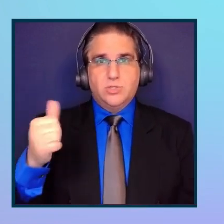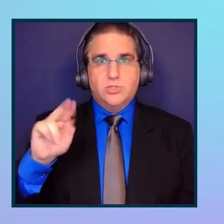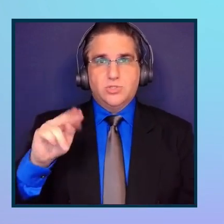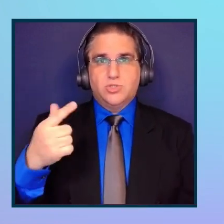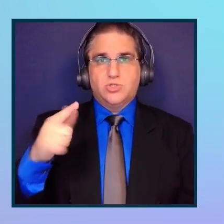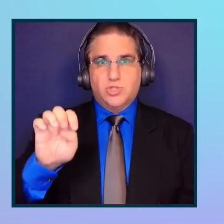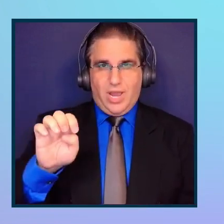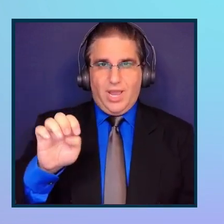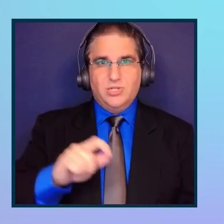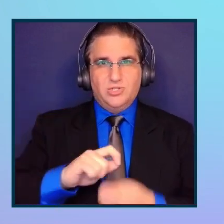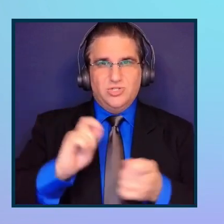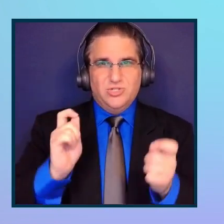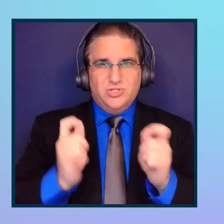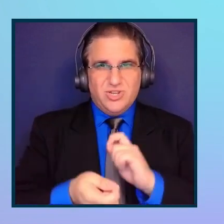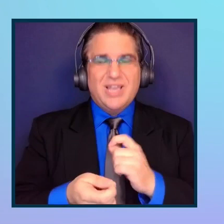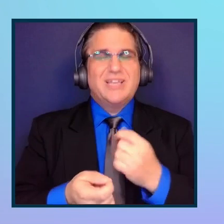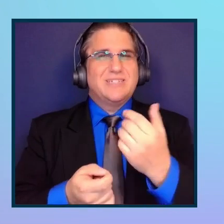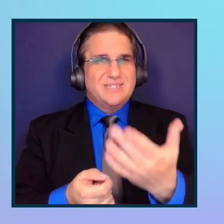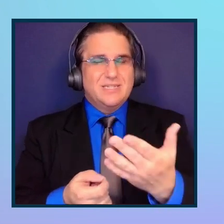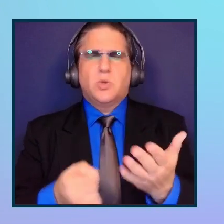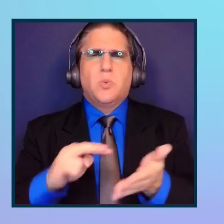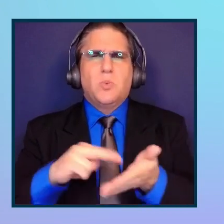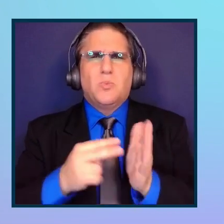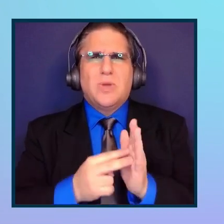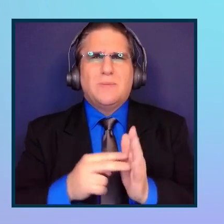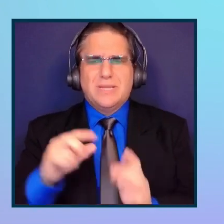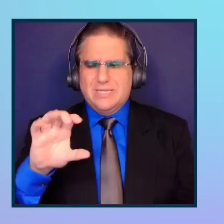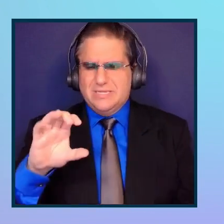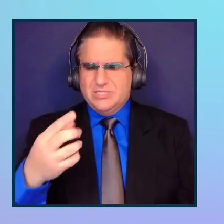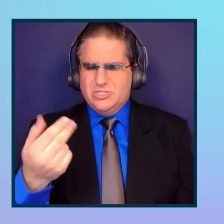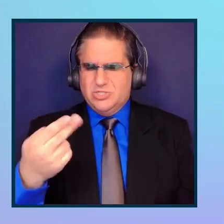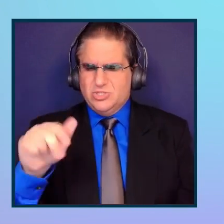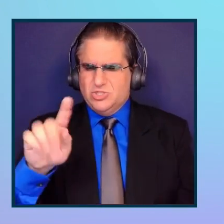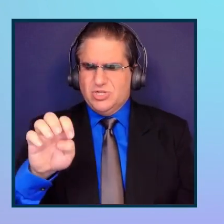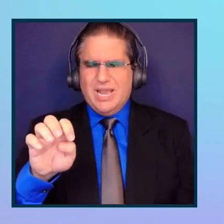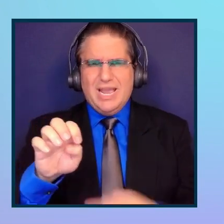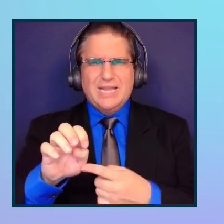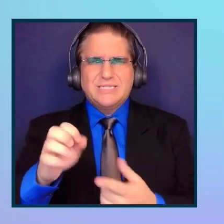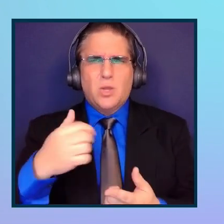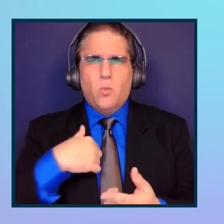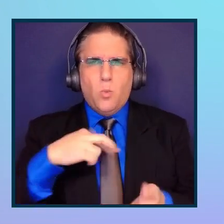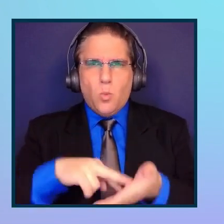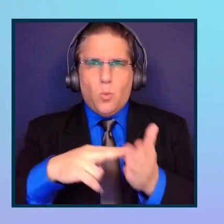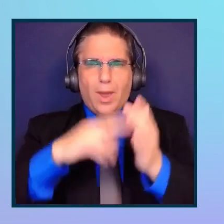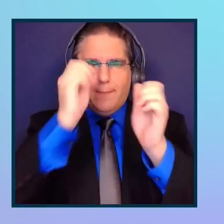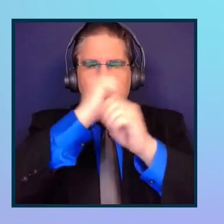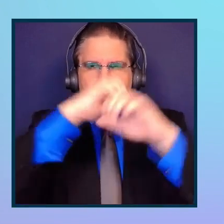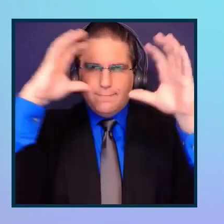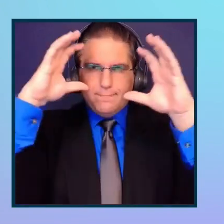So when I talk about change, what I am saying is this is your job.